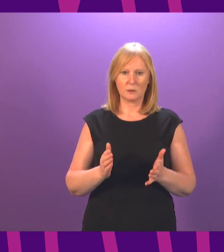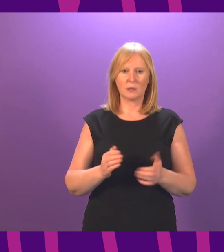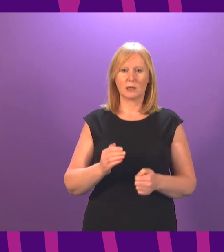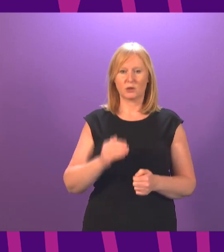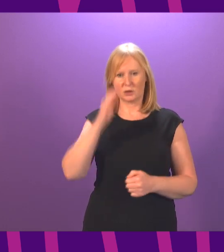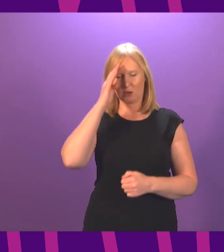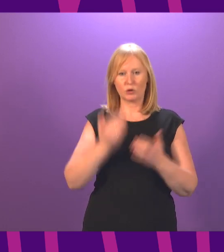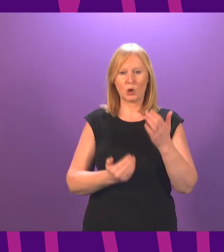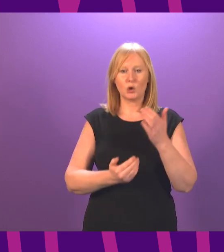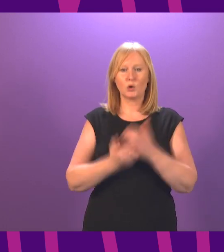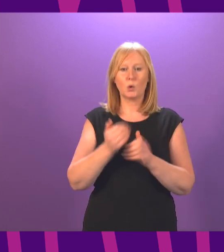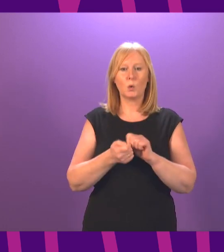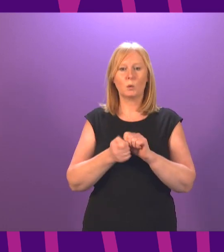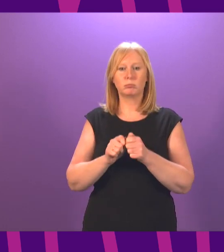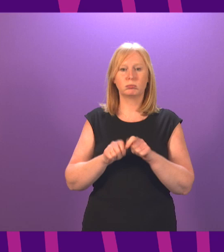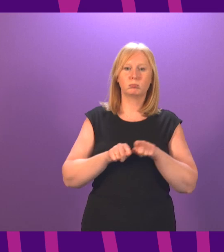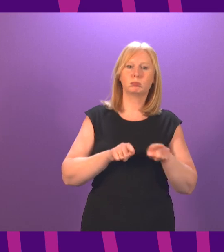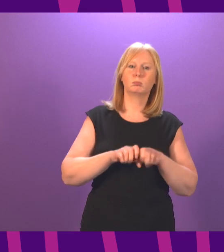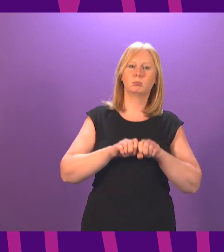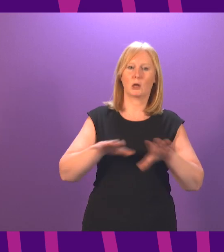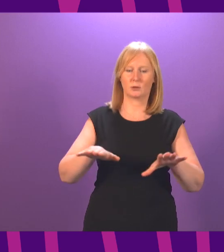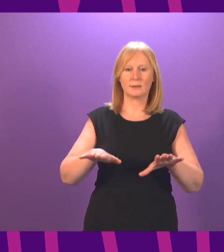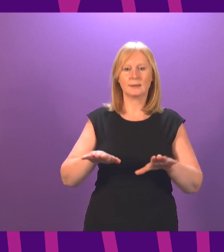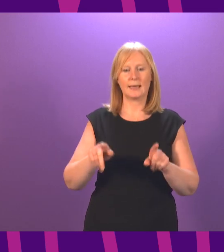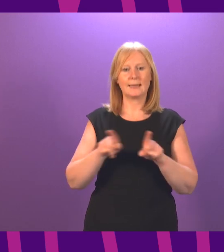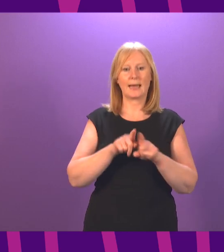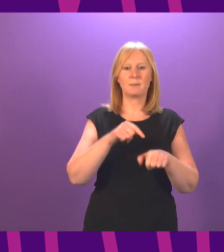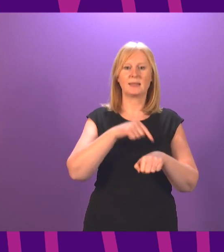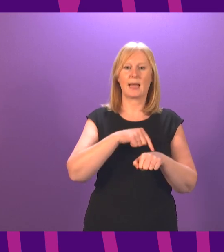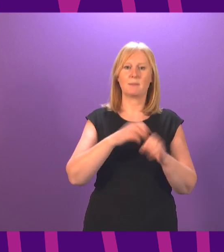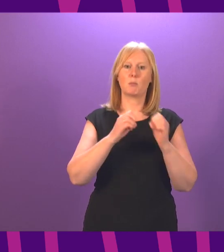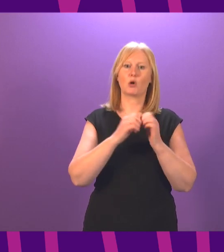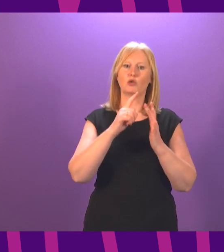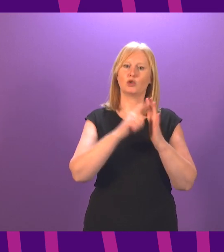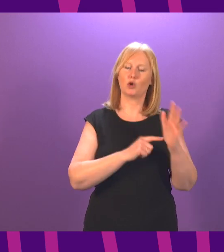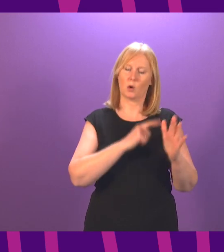new strain of a deadly virus at the same time as Boris Johnson still seems determined to